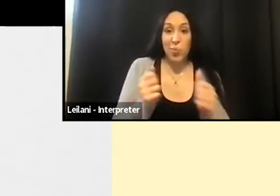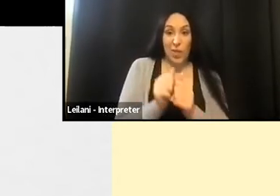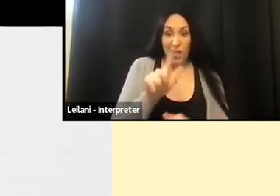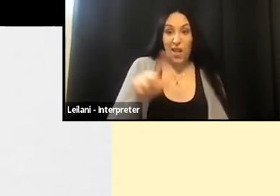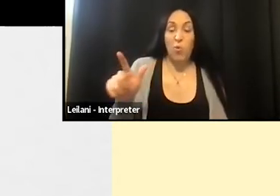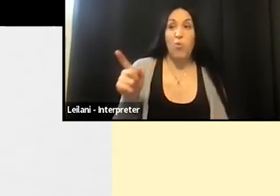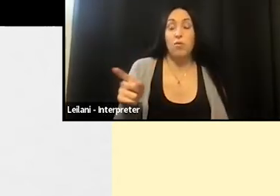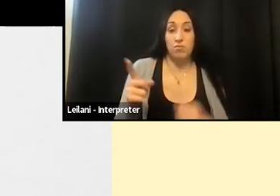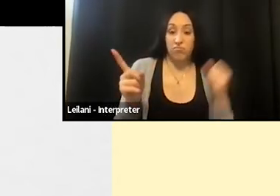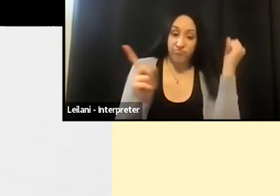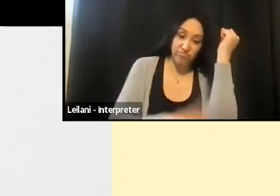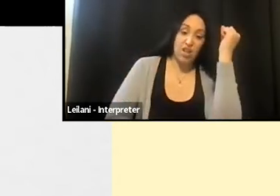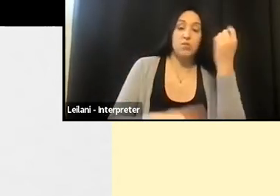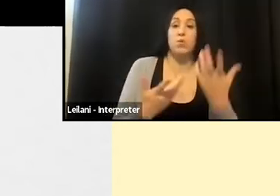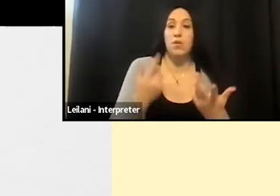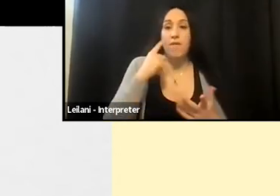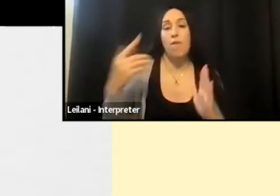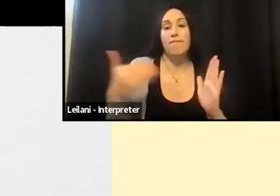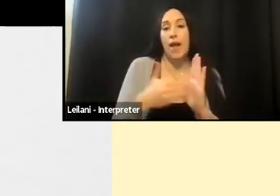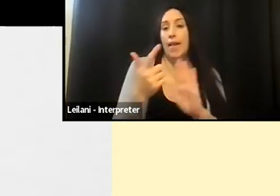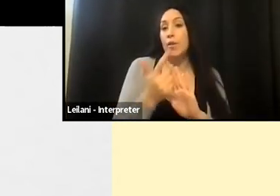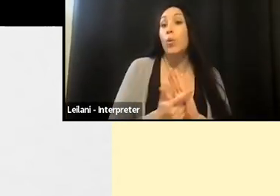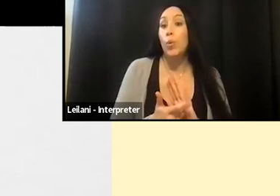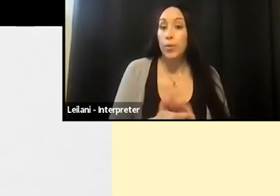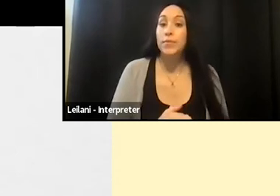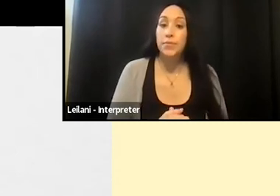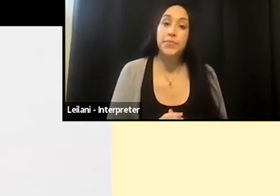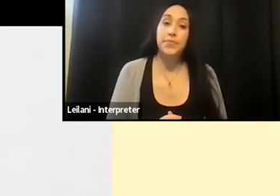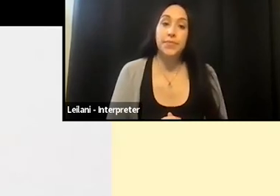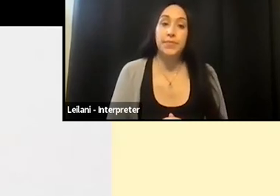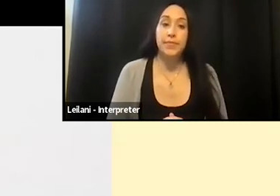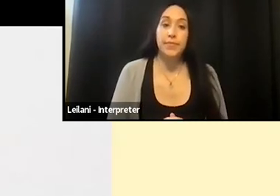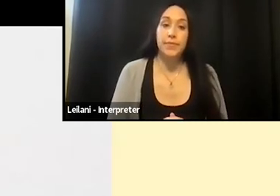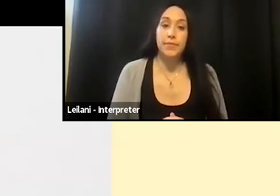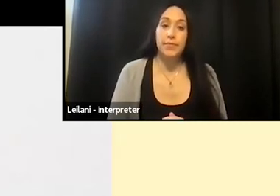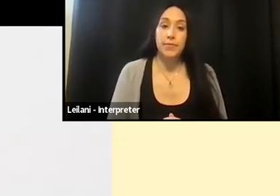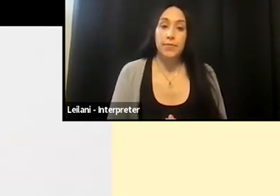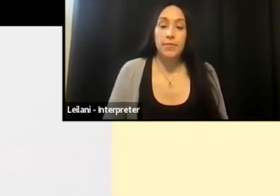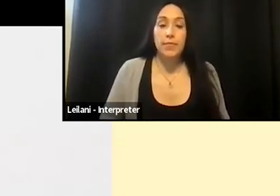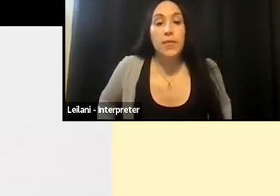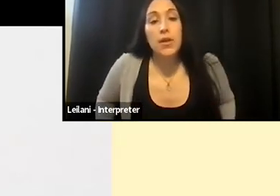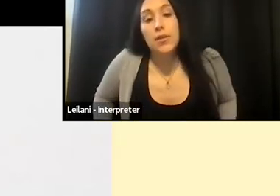as consequences, right, for violating the law. And this is, again, a way to increase protections